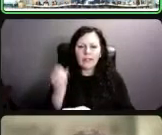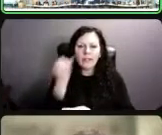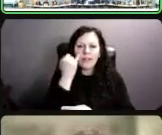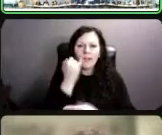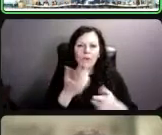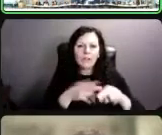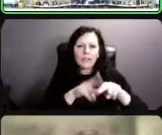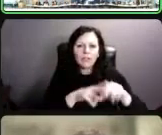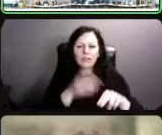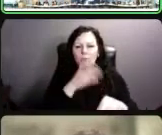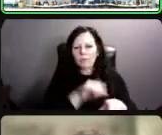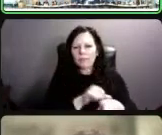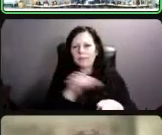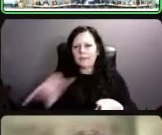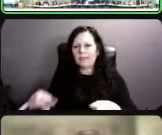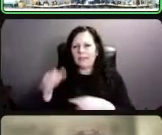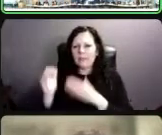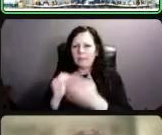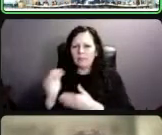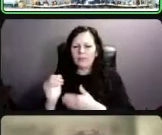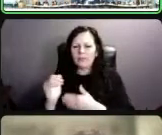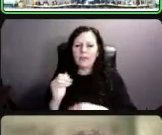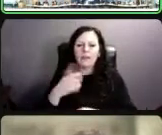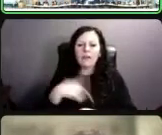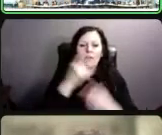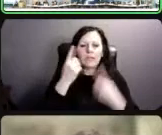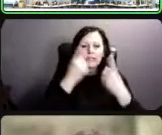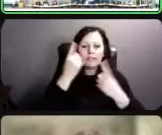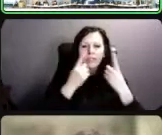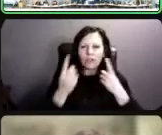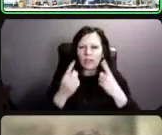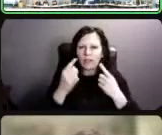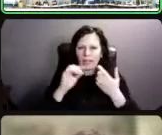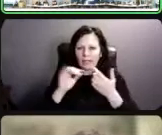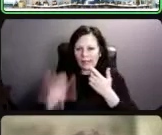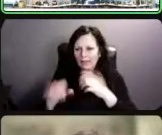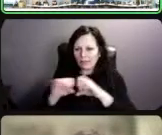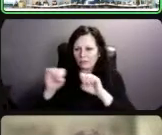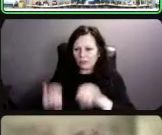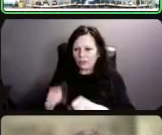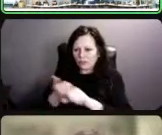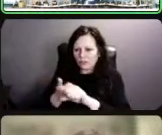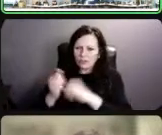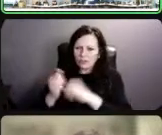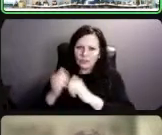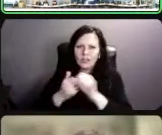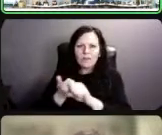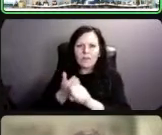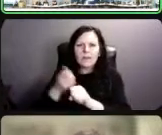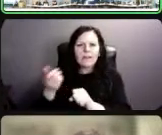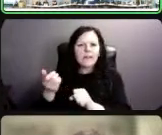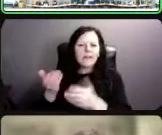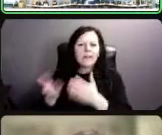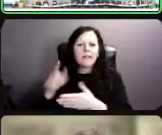STRUCTURE WE'D RECOMMEND IT IS THE SAME AS THE GOVERNANCE OF THE OPERATION TEAM.